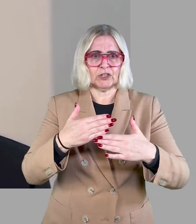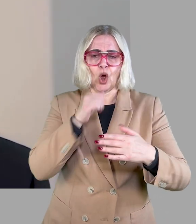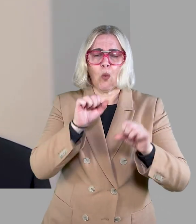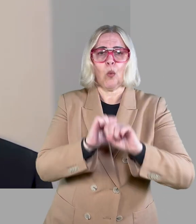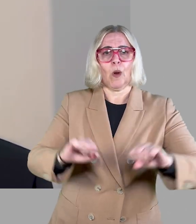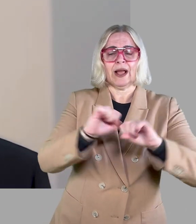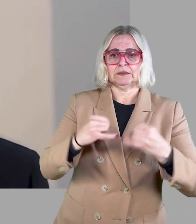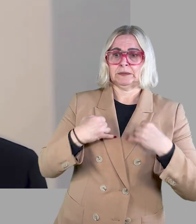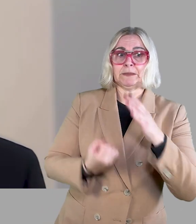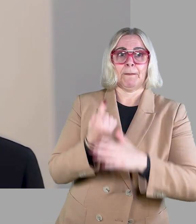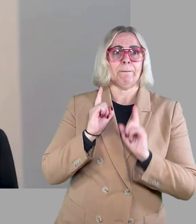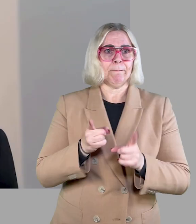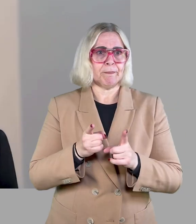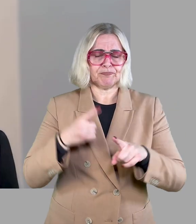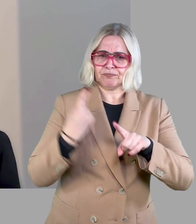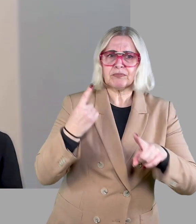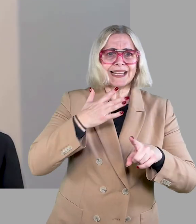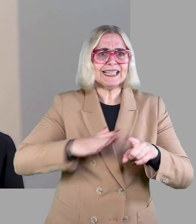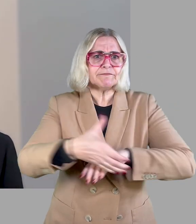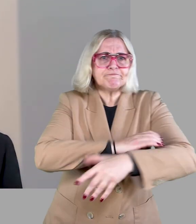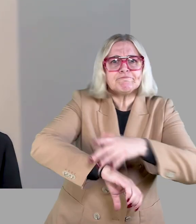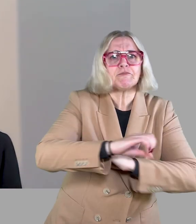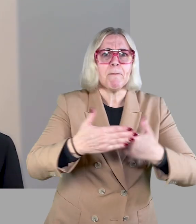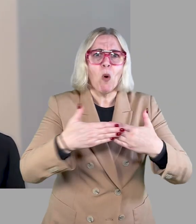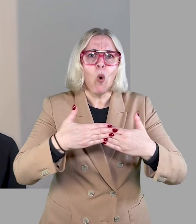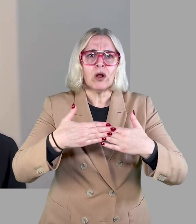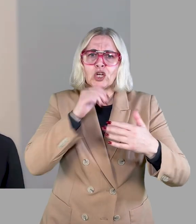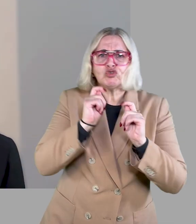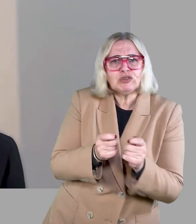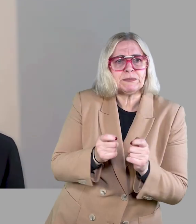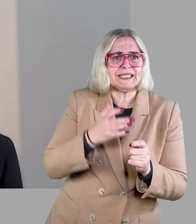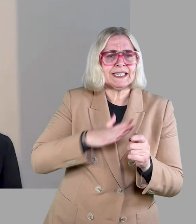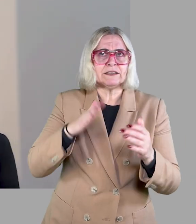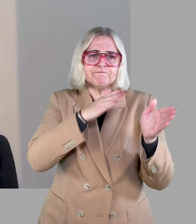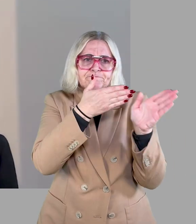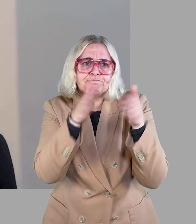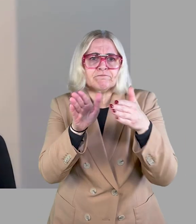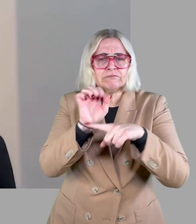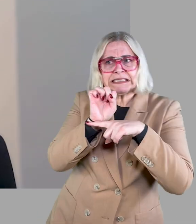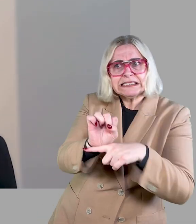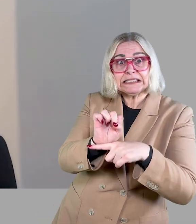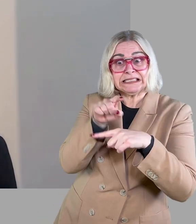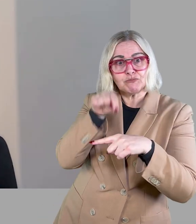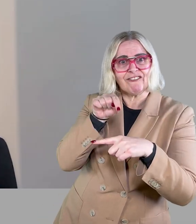waiting until symptoms appear and what is urgently needed is a proactive shift from treatment to prioritising the prevention of heart failure.